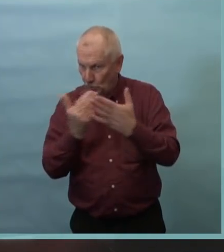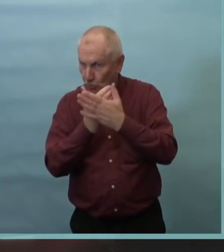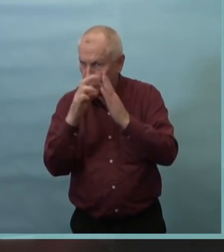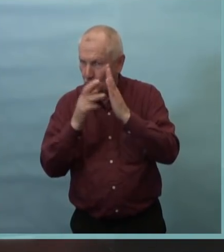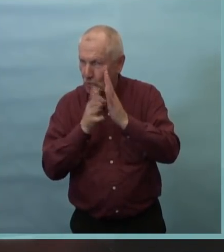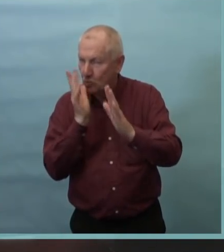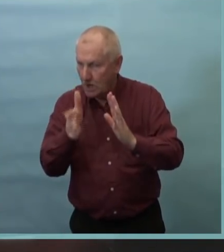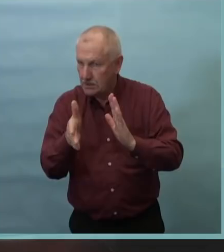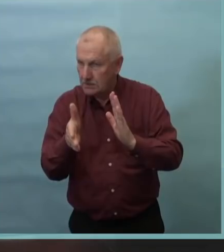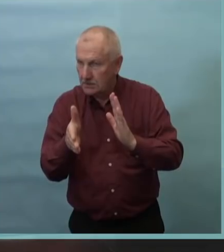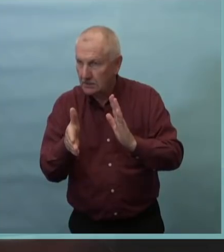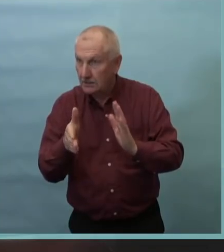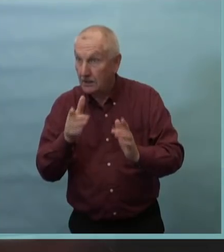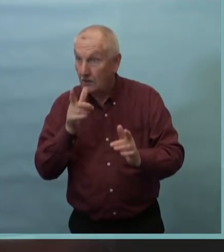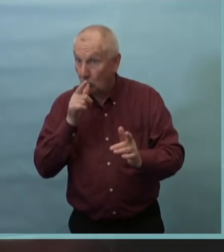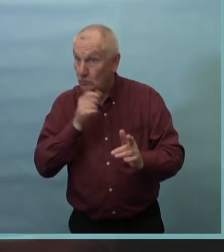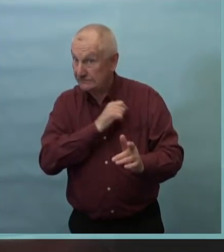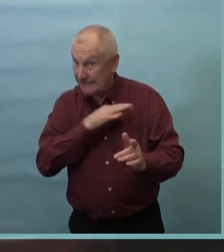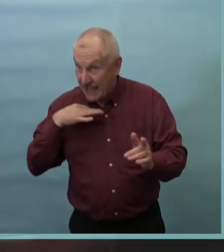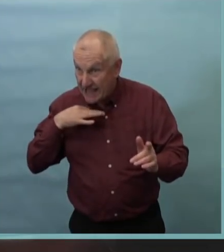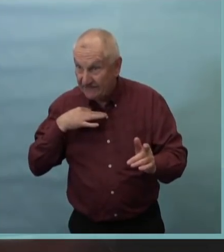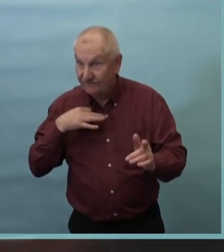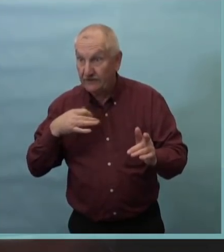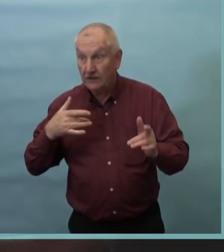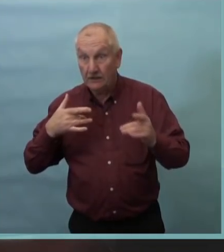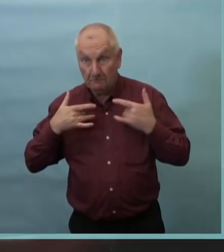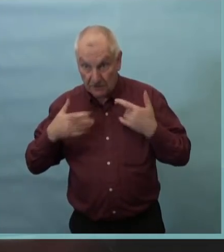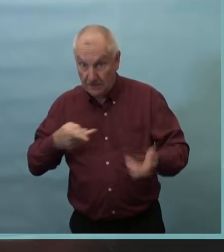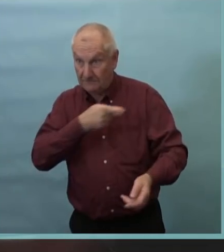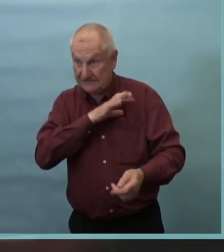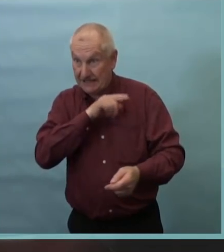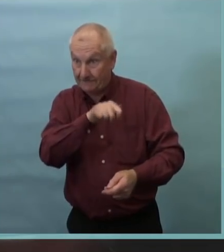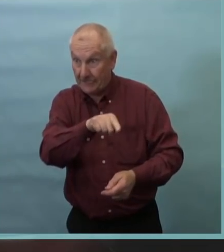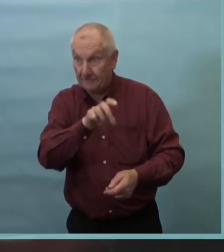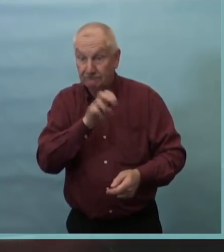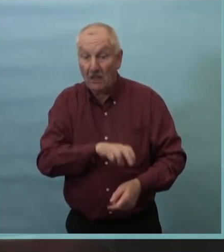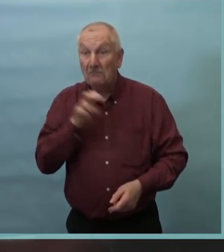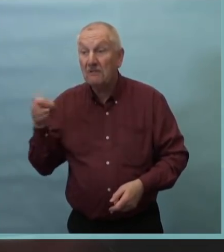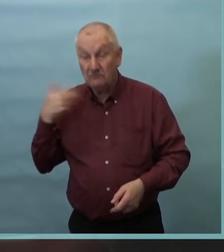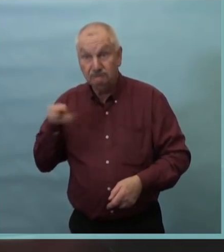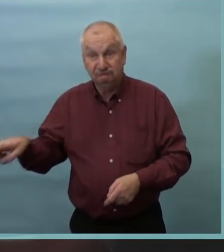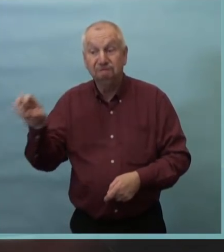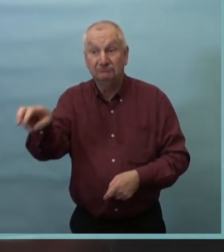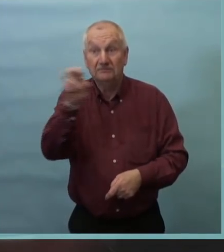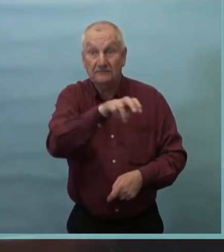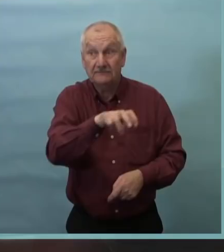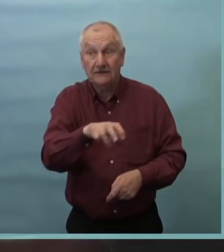at multiple personal care homes will be limited to working at a single site this